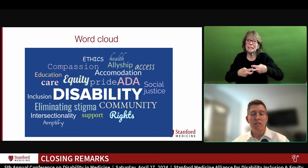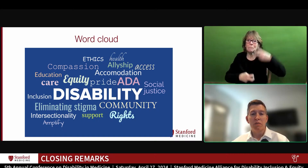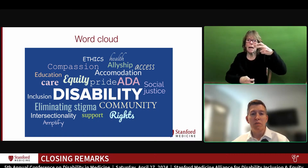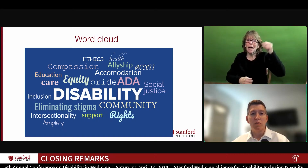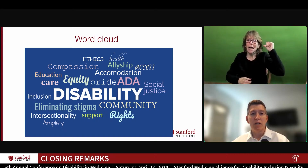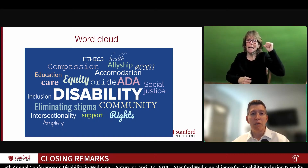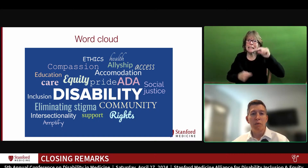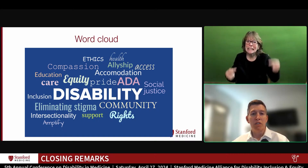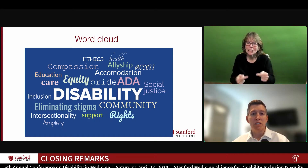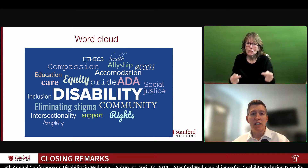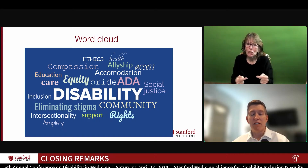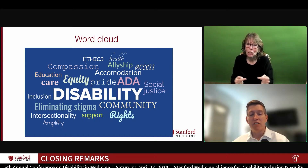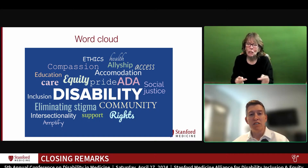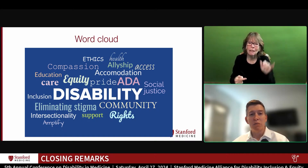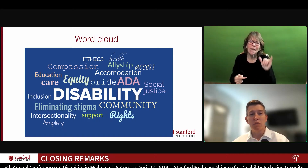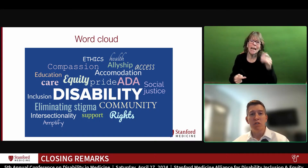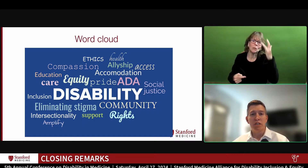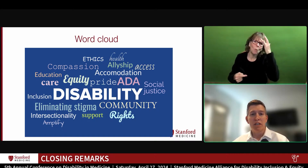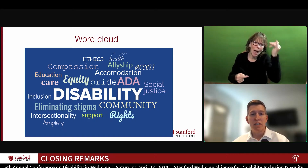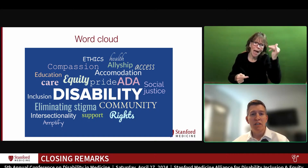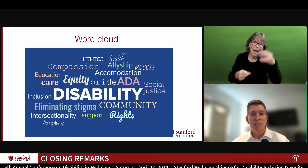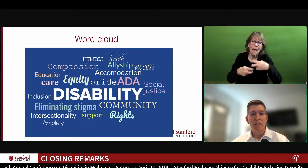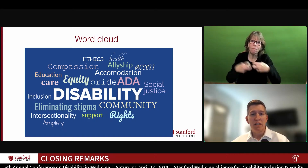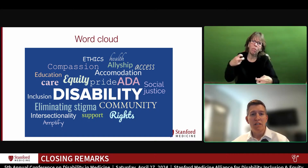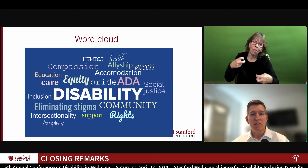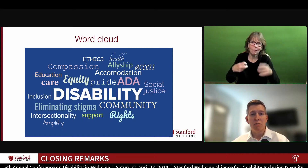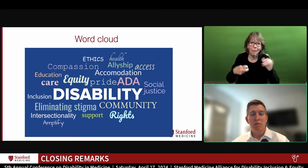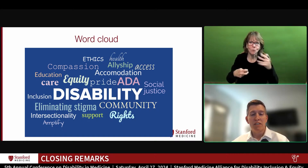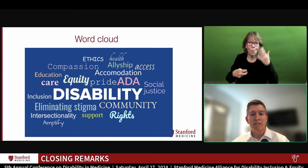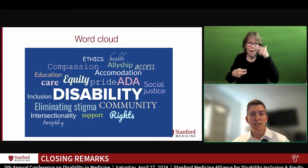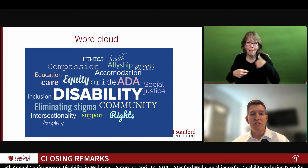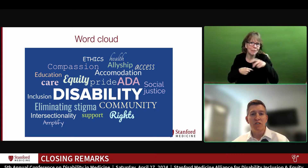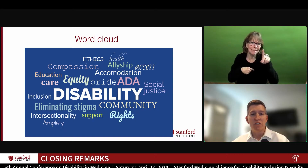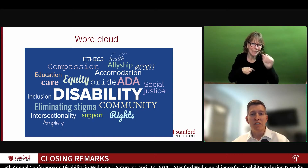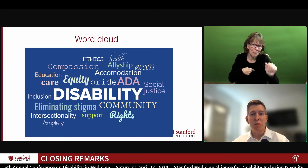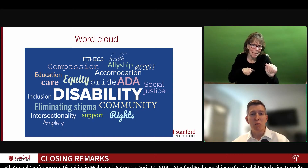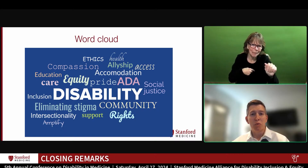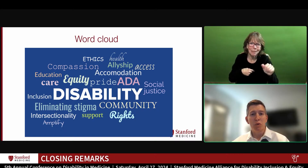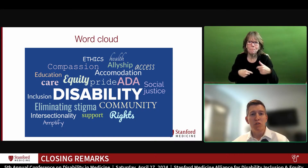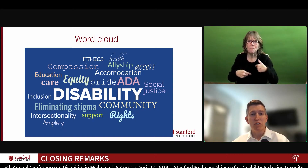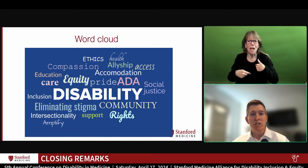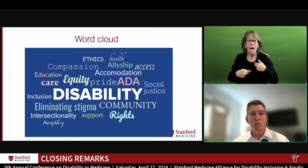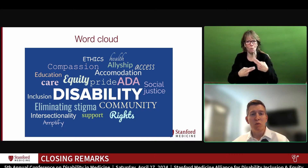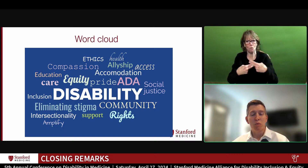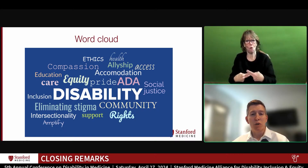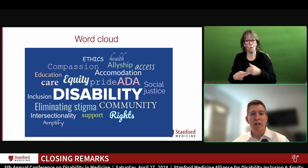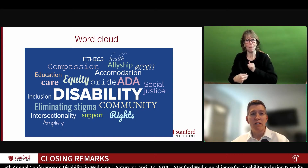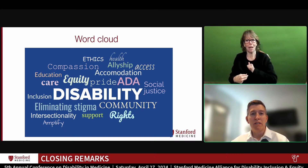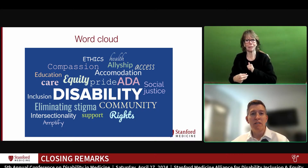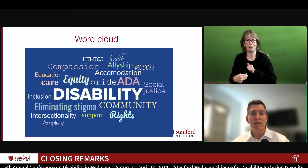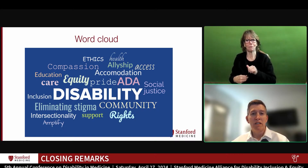to being able to say I have a disability. And to call myself a disabled person with pride,